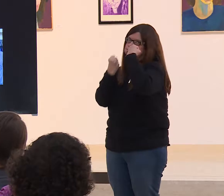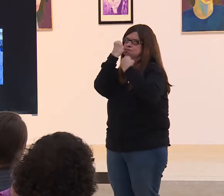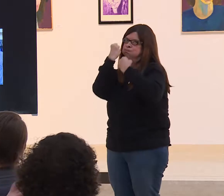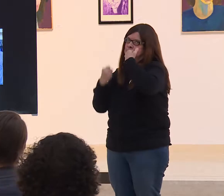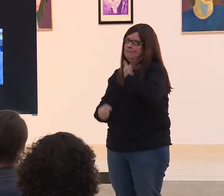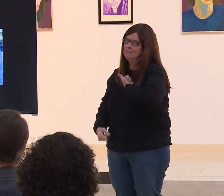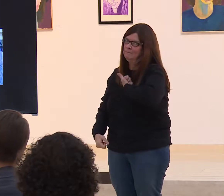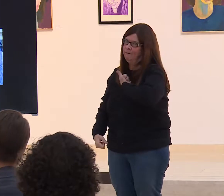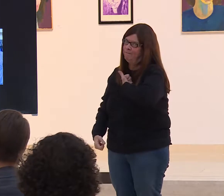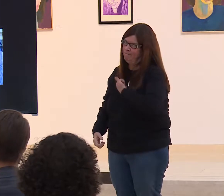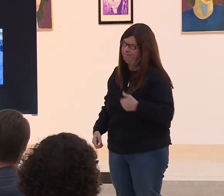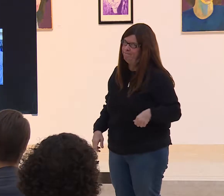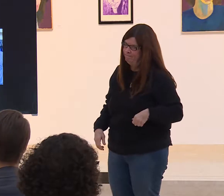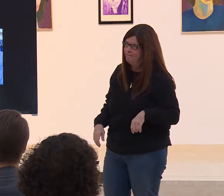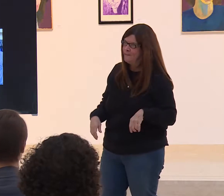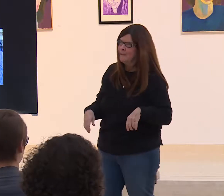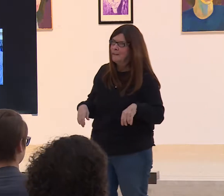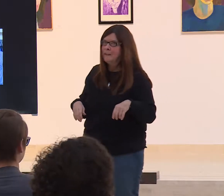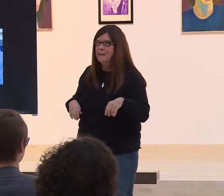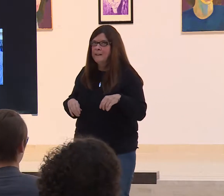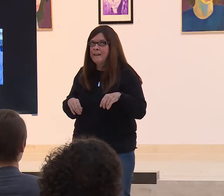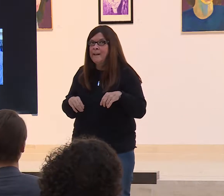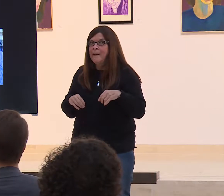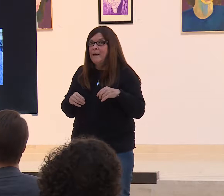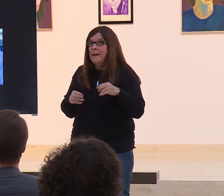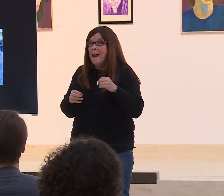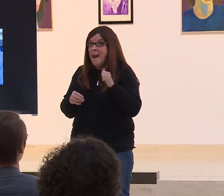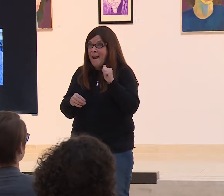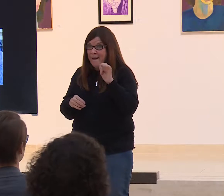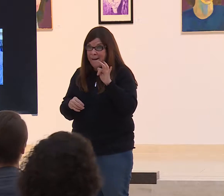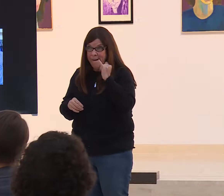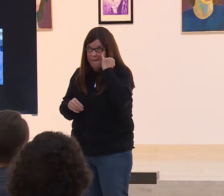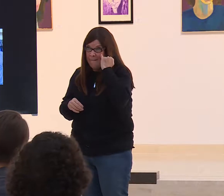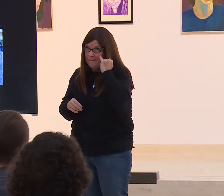It's really tough. I do not give myself any slack.